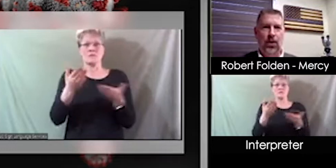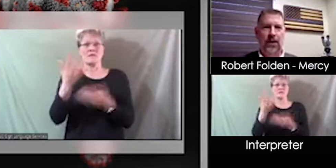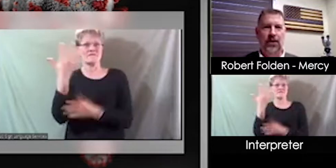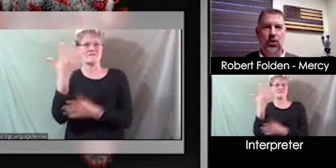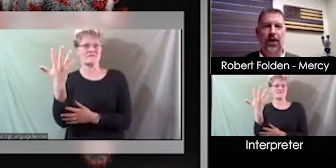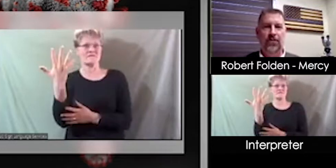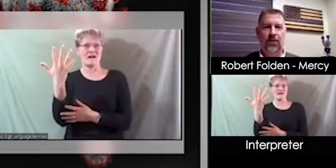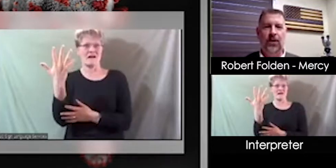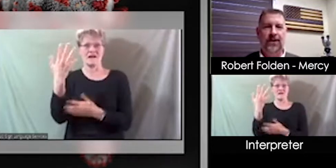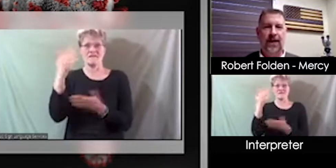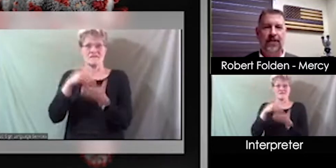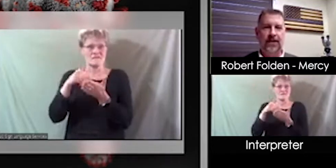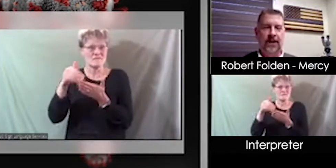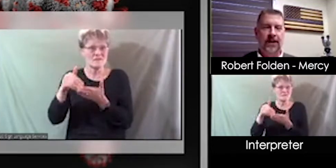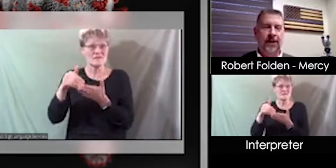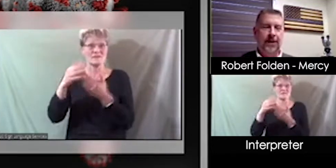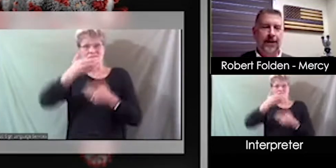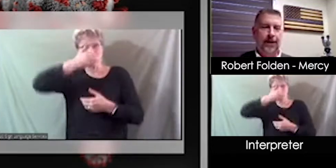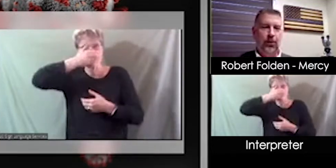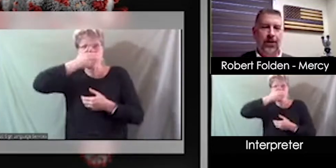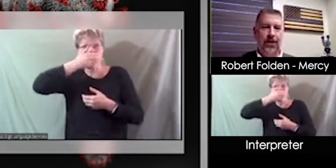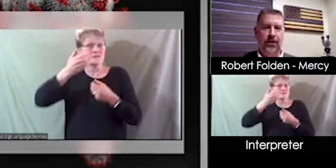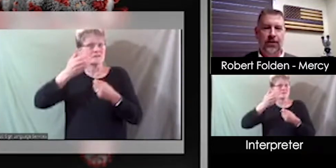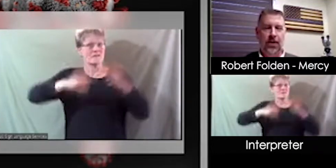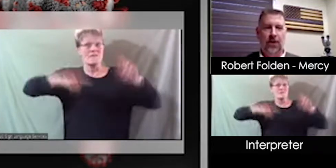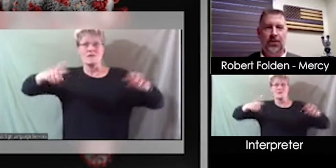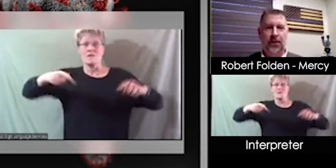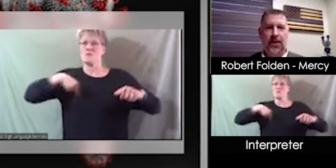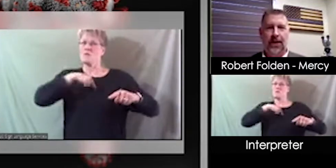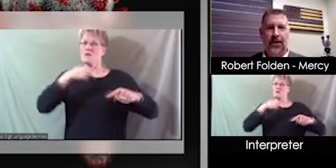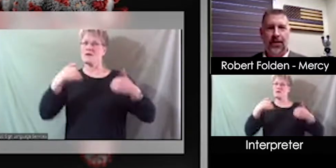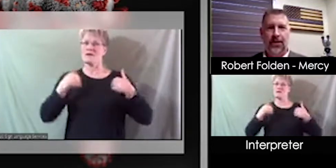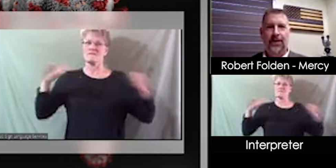working 24-7 within Common Spirit Health